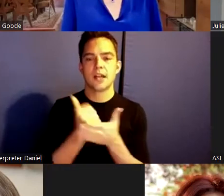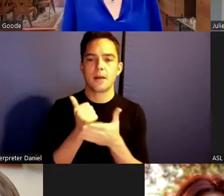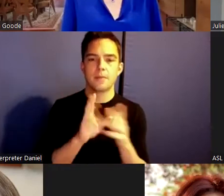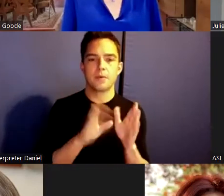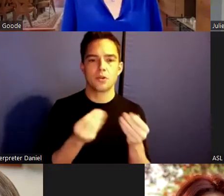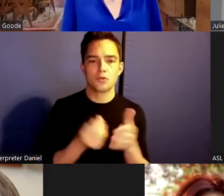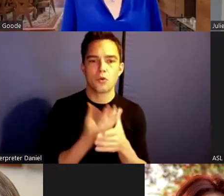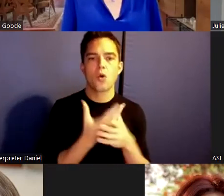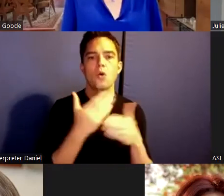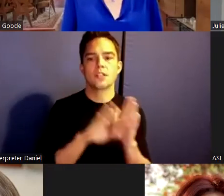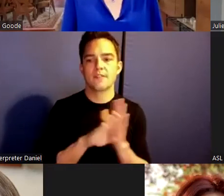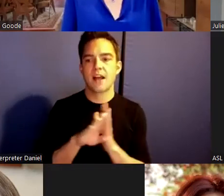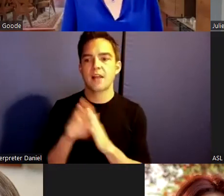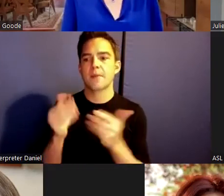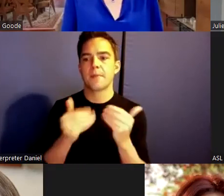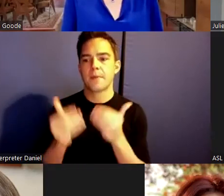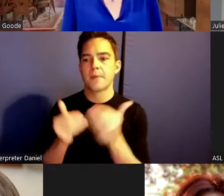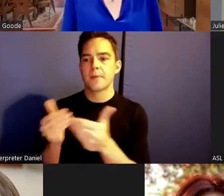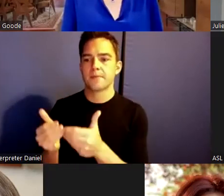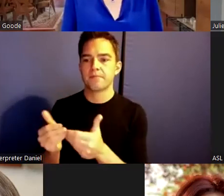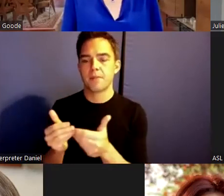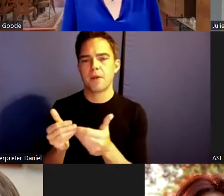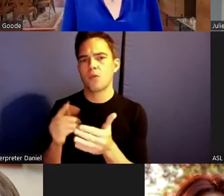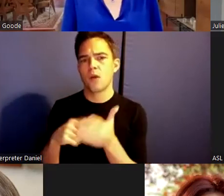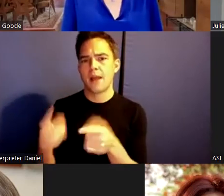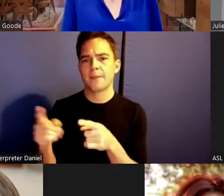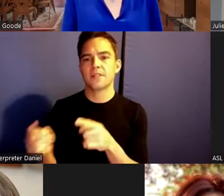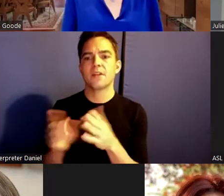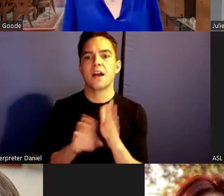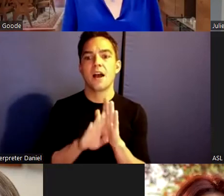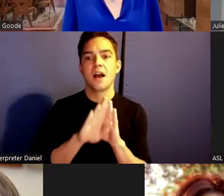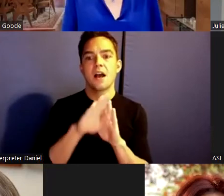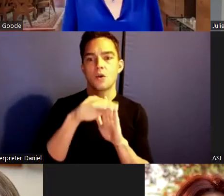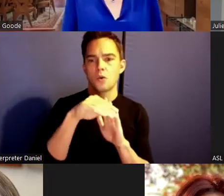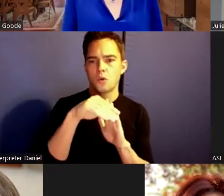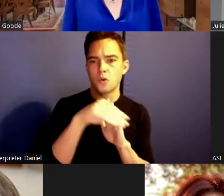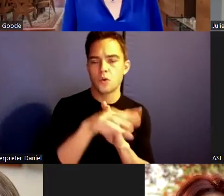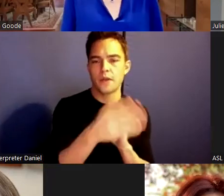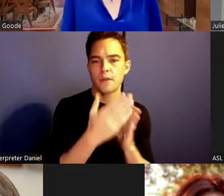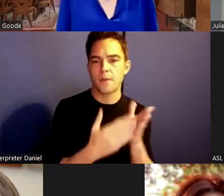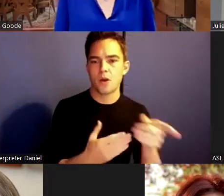well, what happens when we're going down the other side, so to speak, and that that's growing